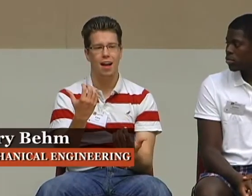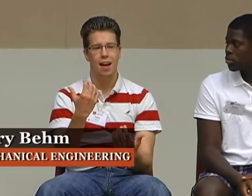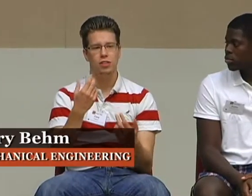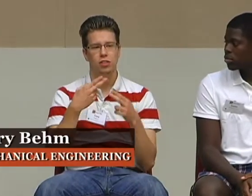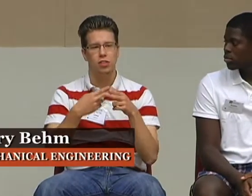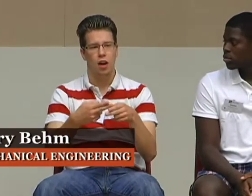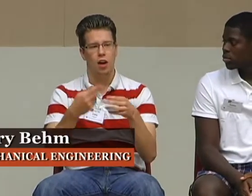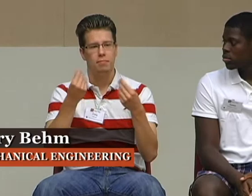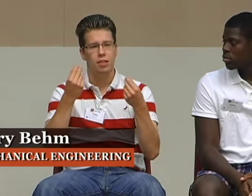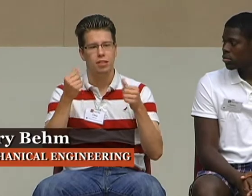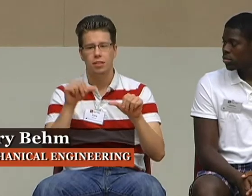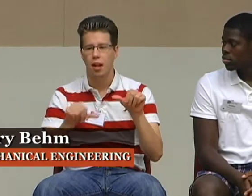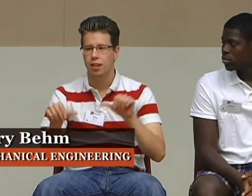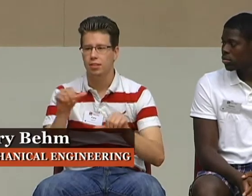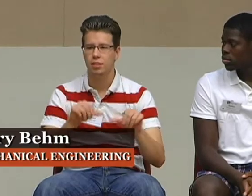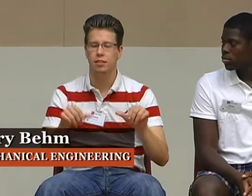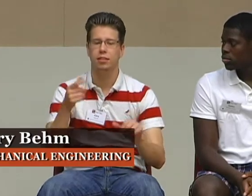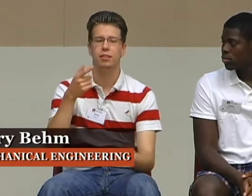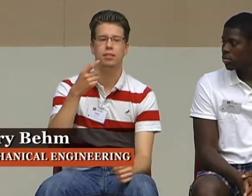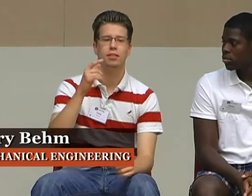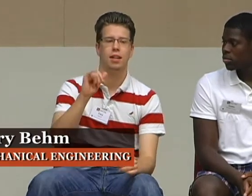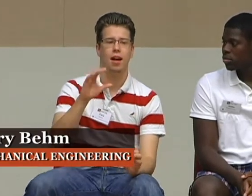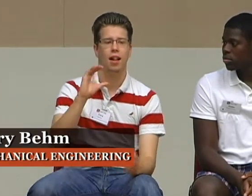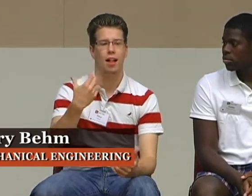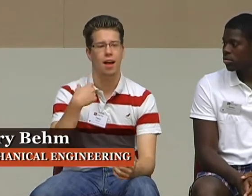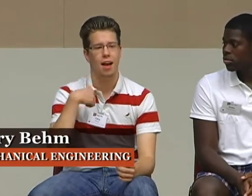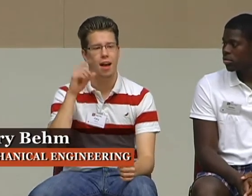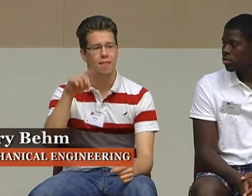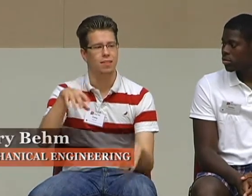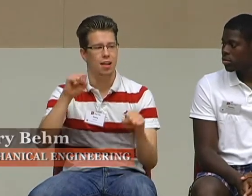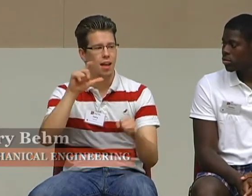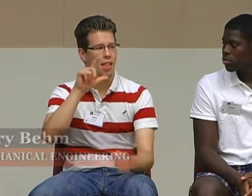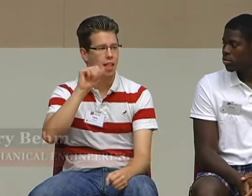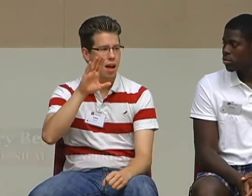Corey Behm: I took one class called material science that